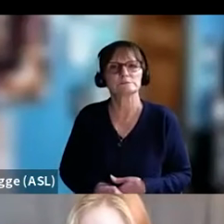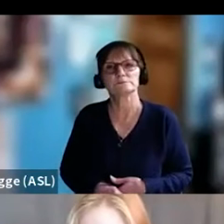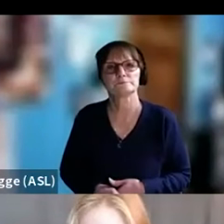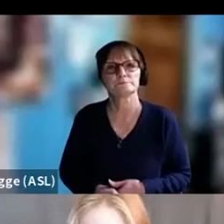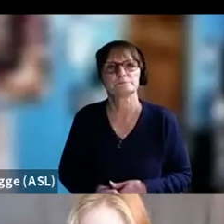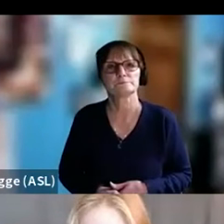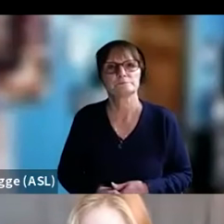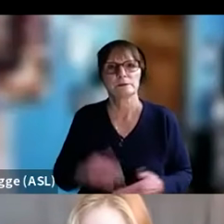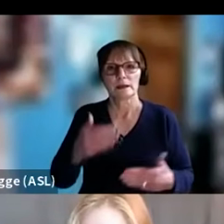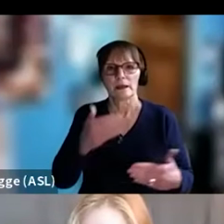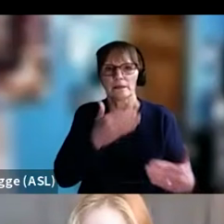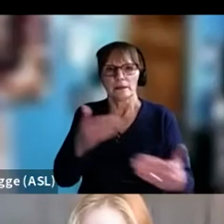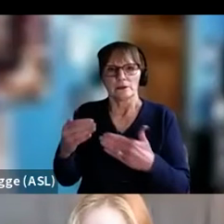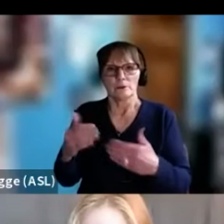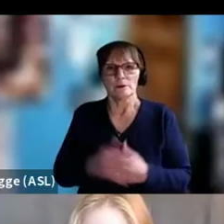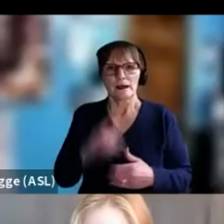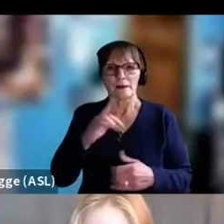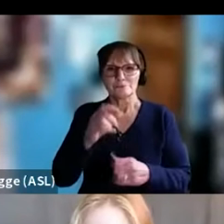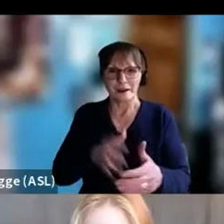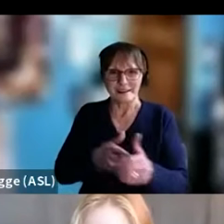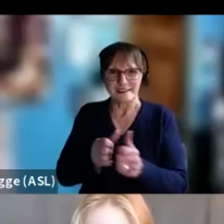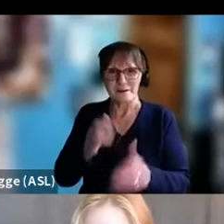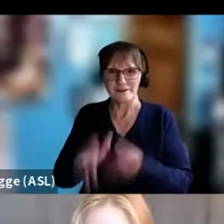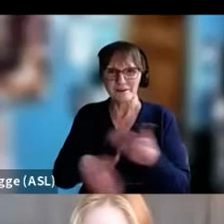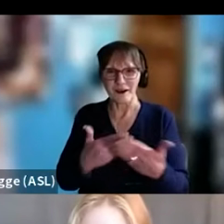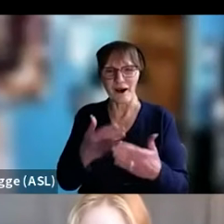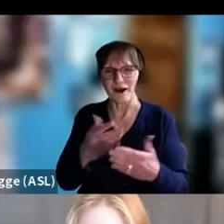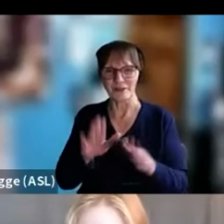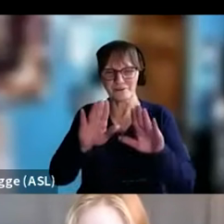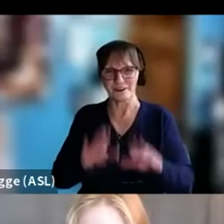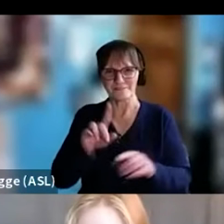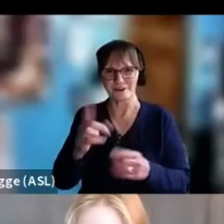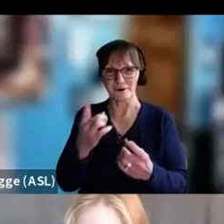Thanks and I'm trying to keep up with all the great questions that are coming in the Q&A.